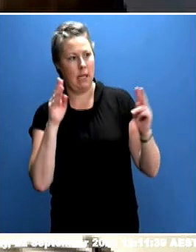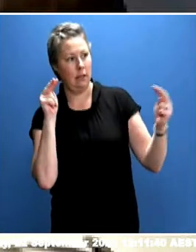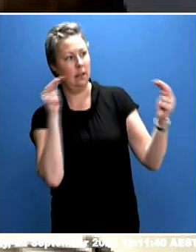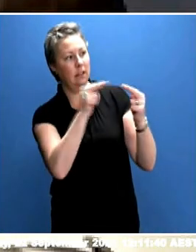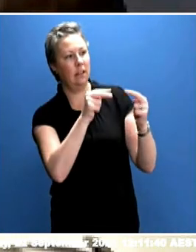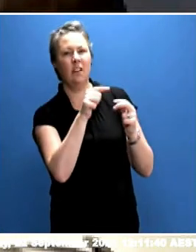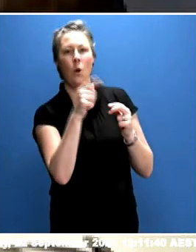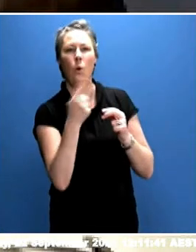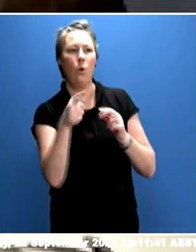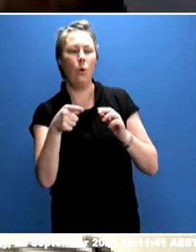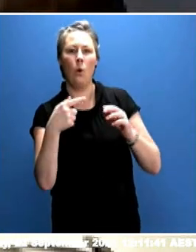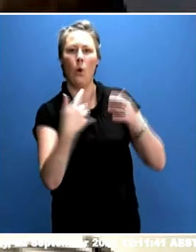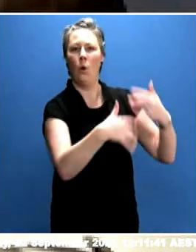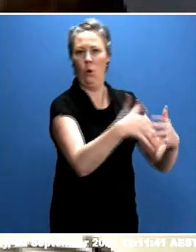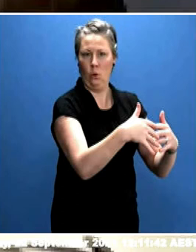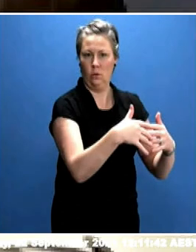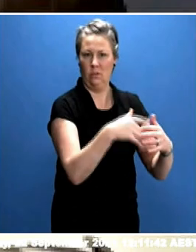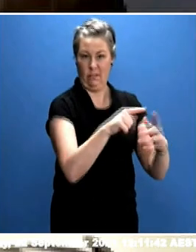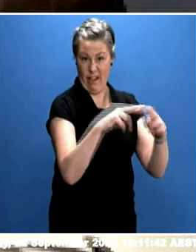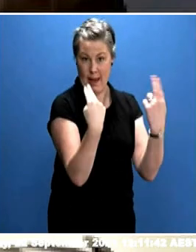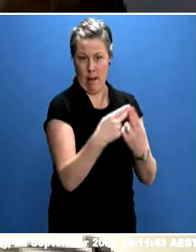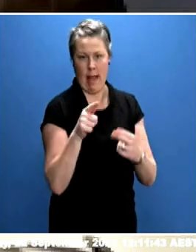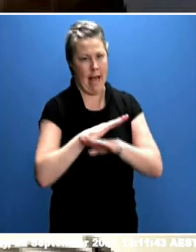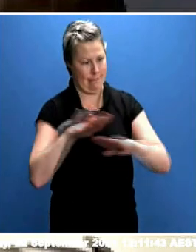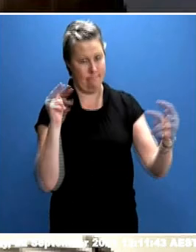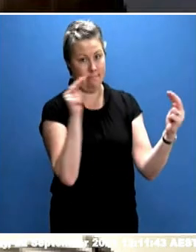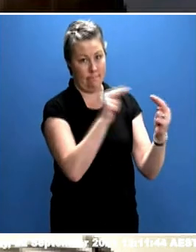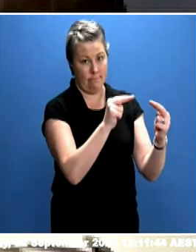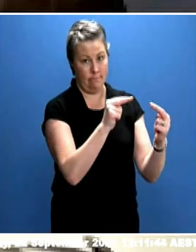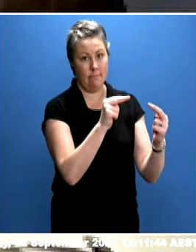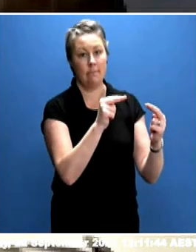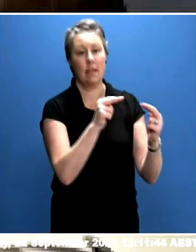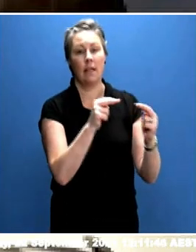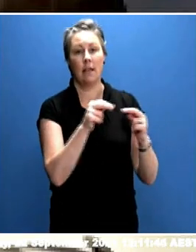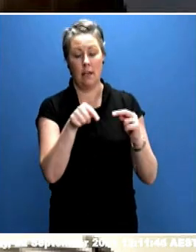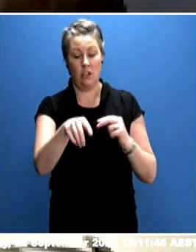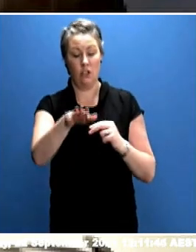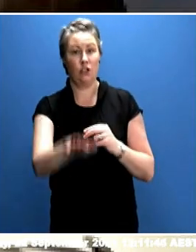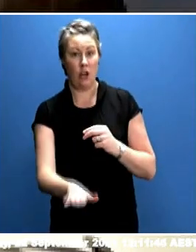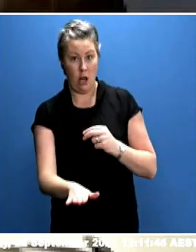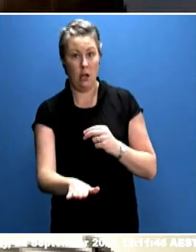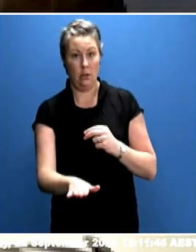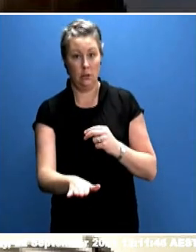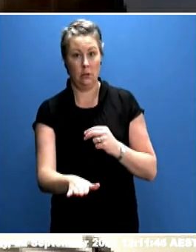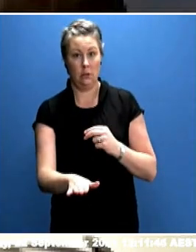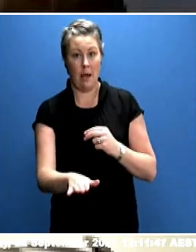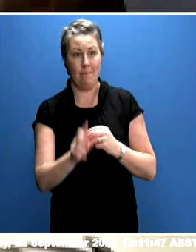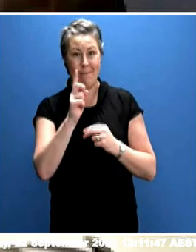alleged victim, the family member, but the child was in the care of the alleged victim.